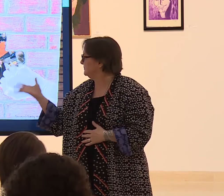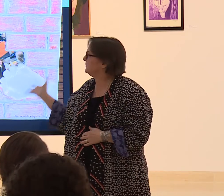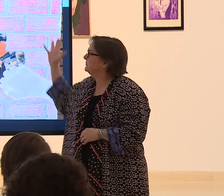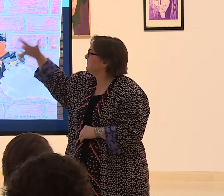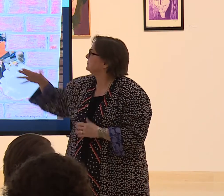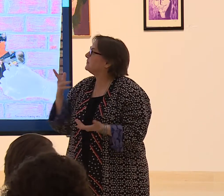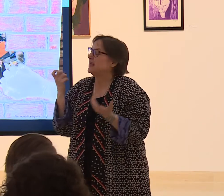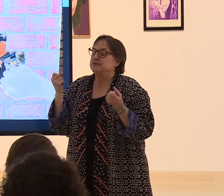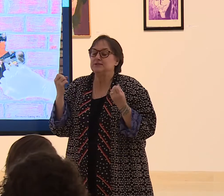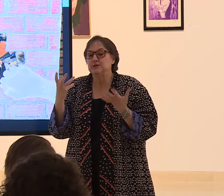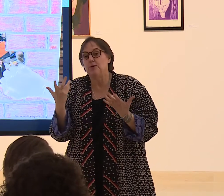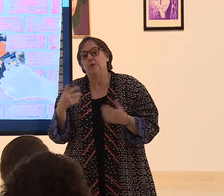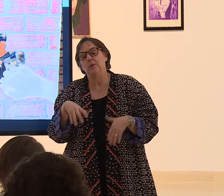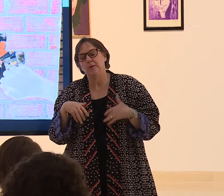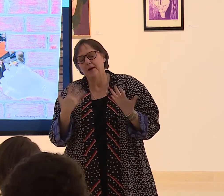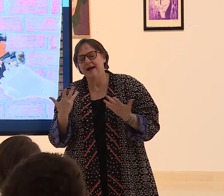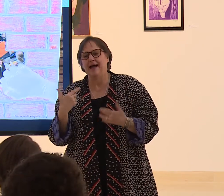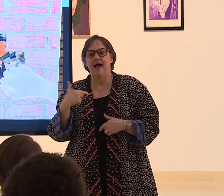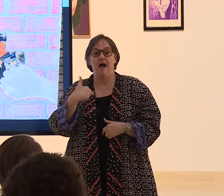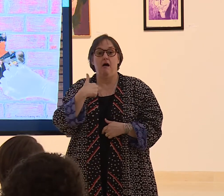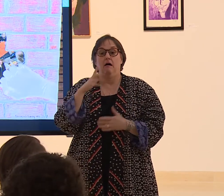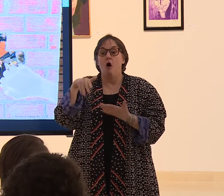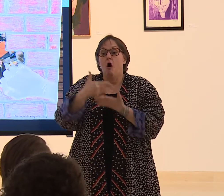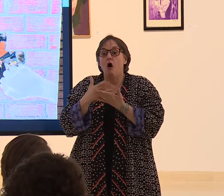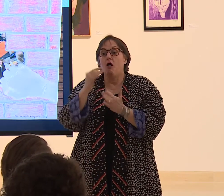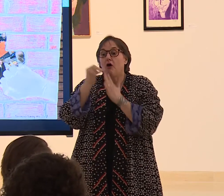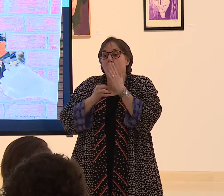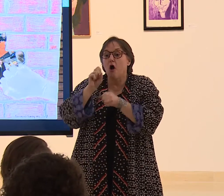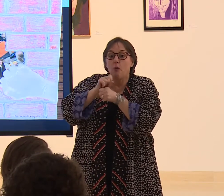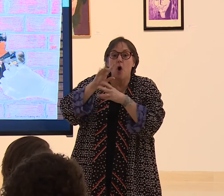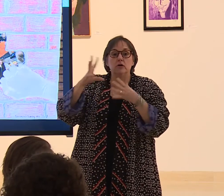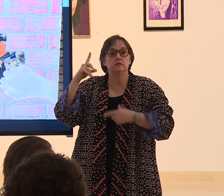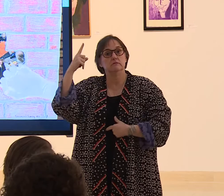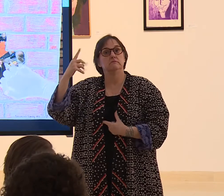in the adult deaf world or not. Hopefully they have.